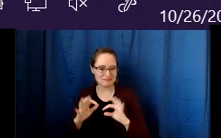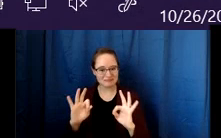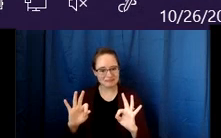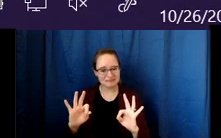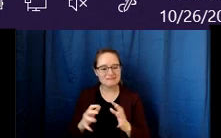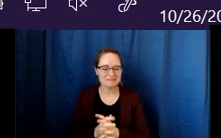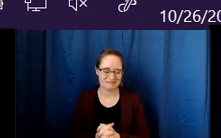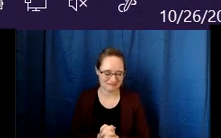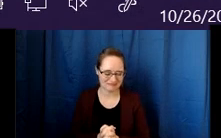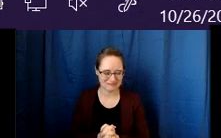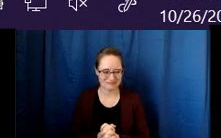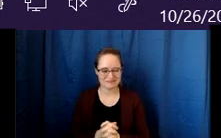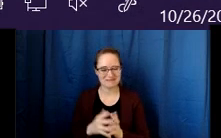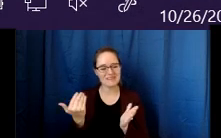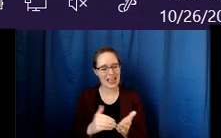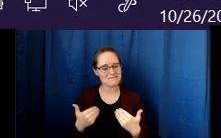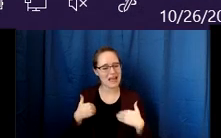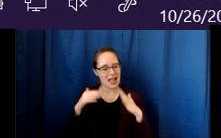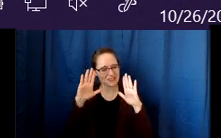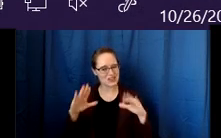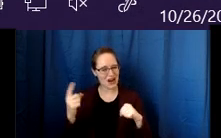Again, have a great day, everyone. Bye-bye.